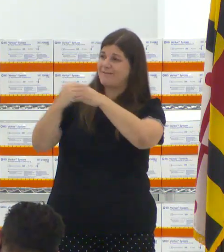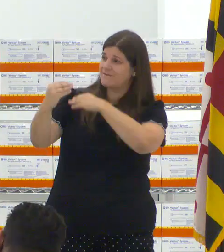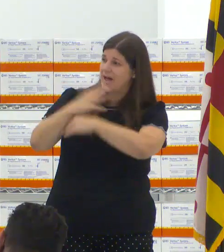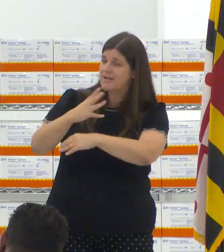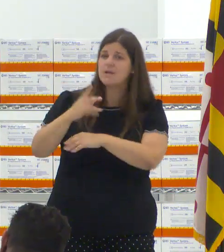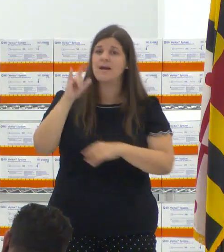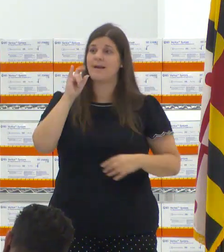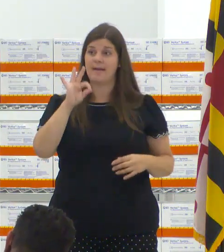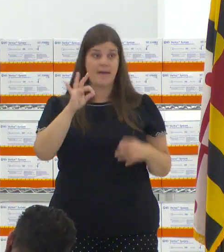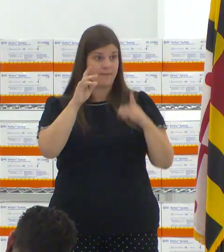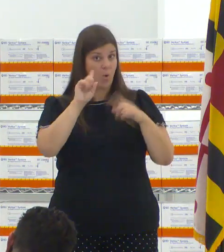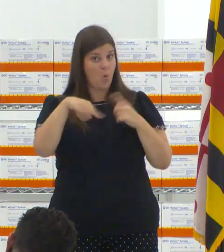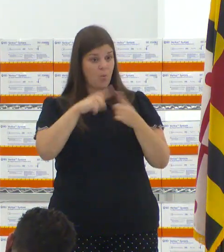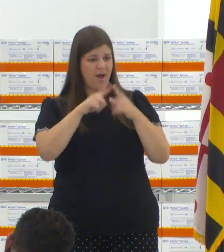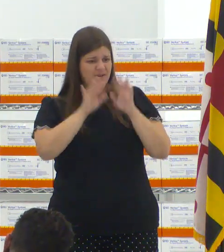Over the past six months in the